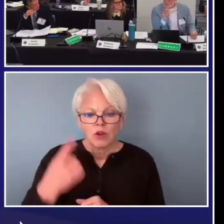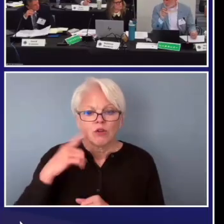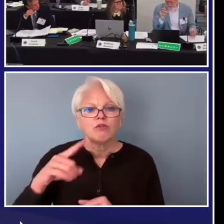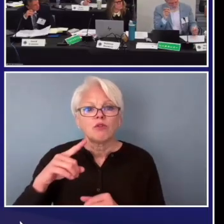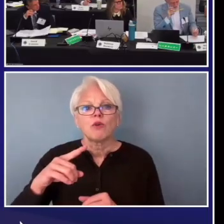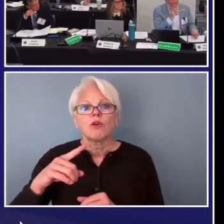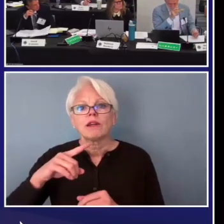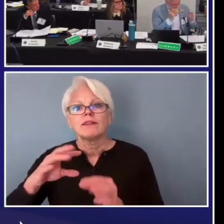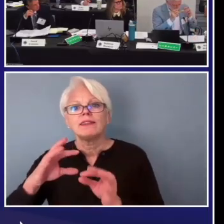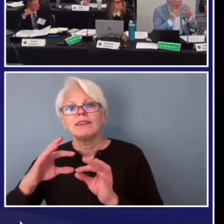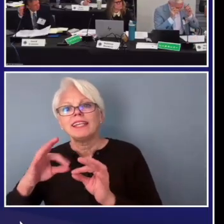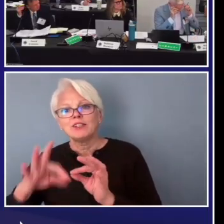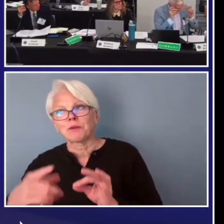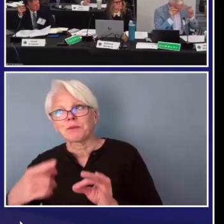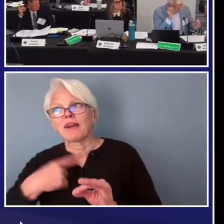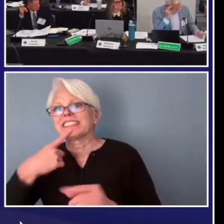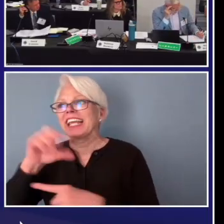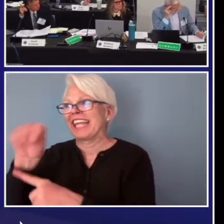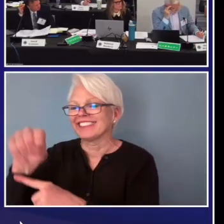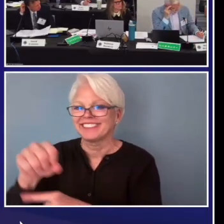Um, and so, I guess